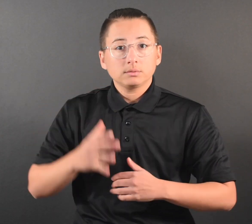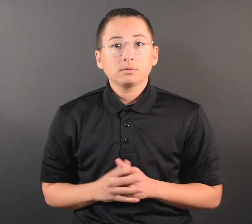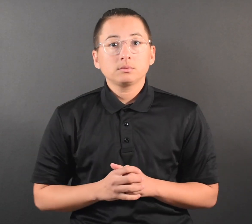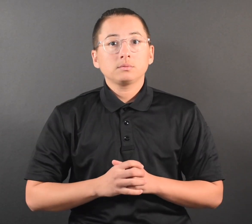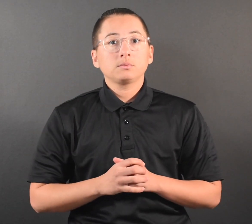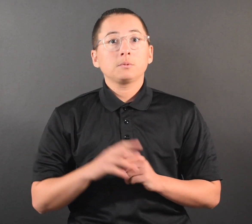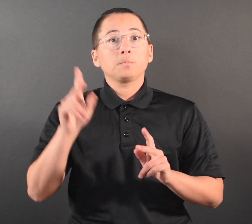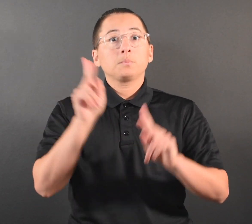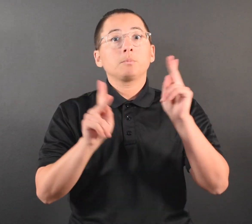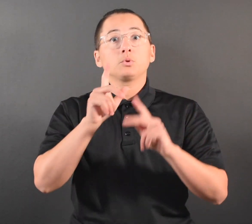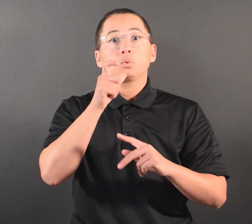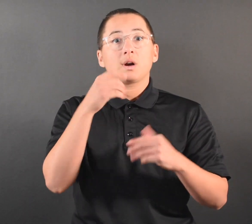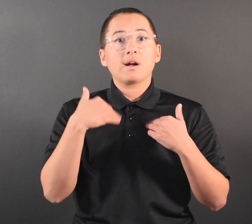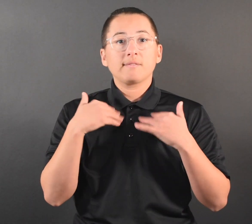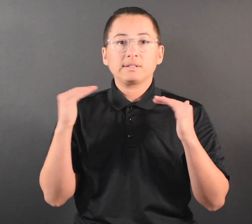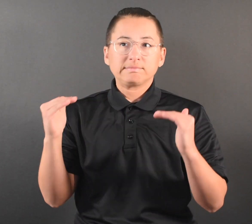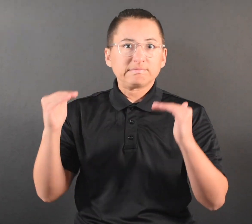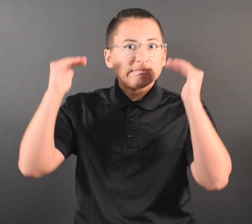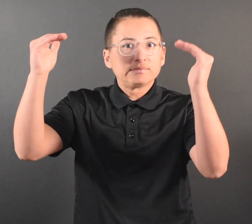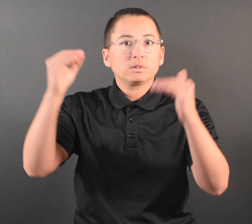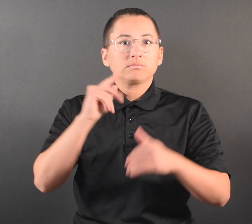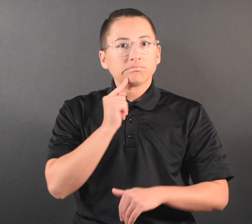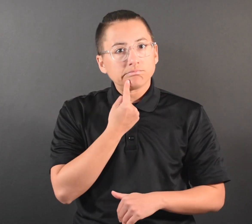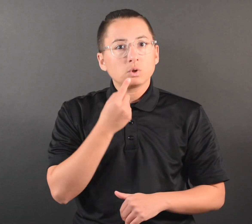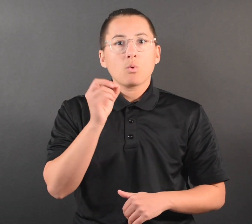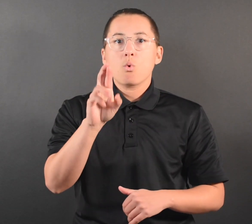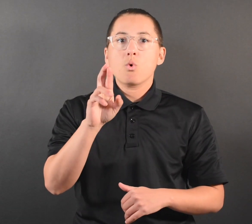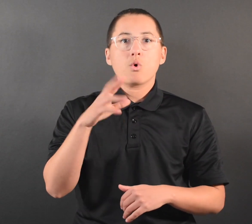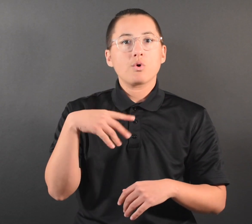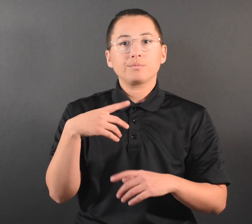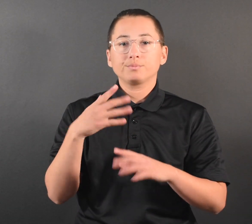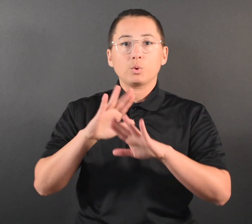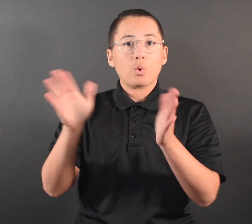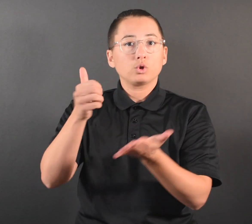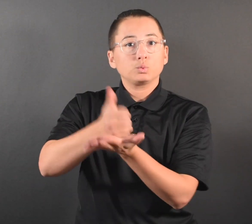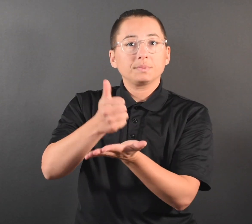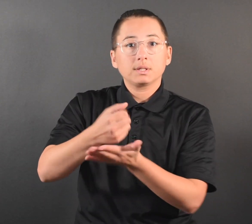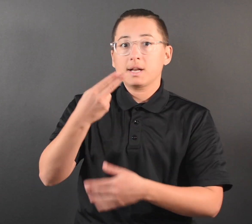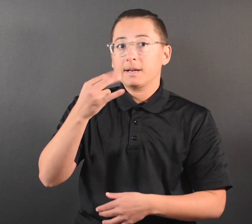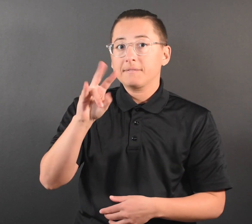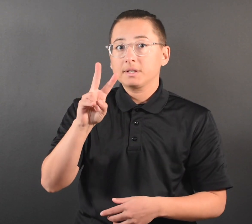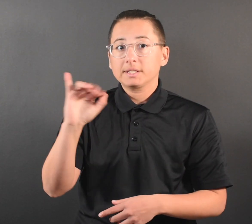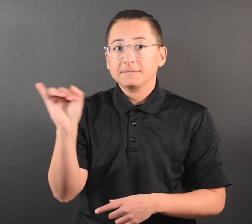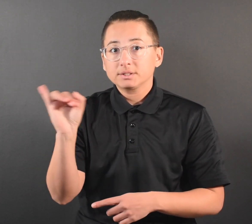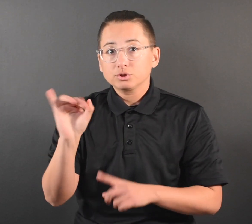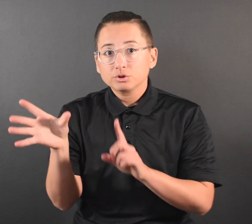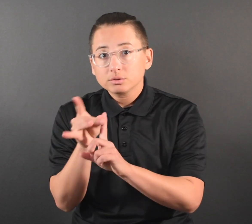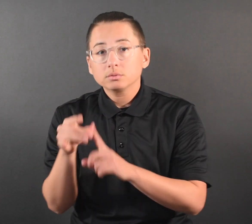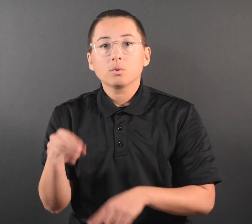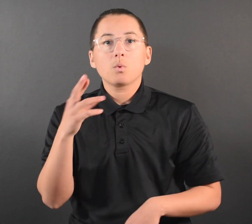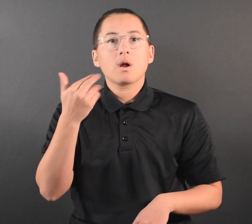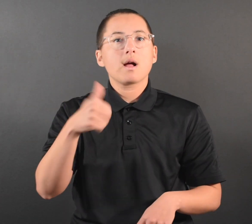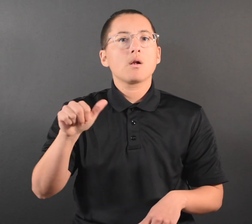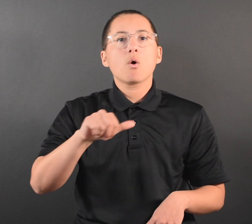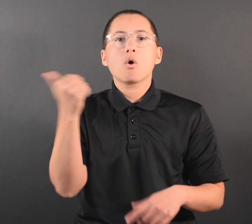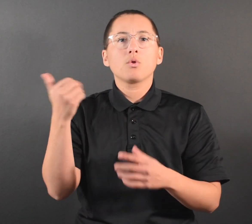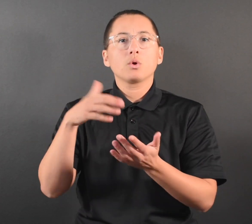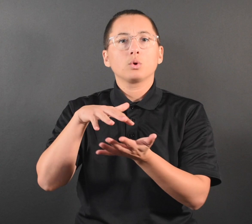People with advanced or untreated HIV infection, other immunocompromising conditions,